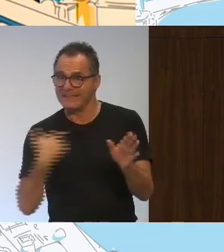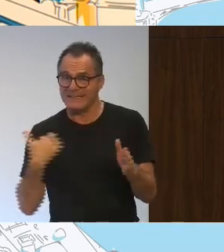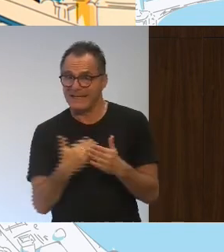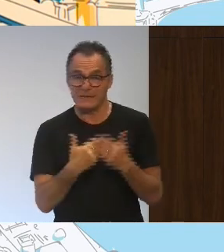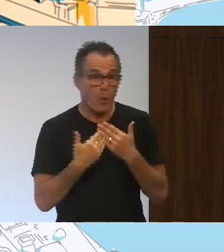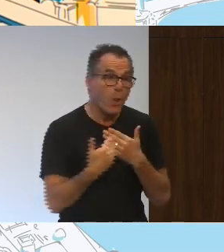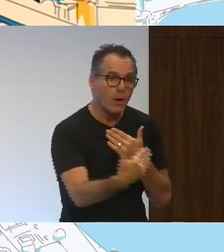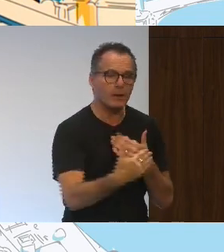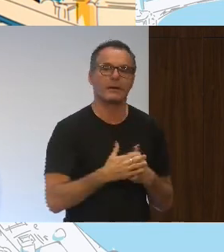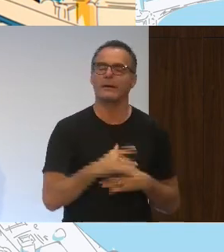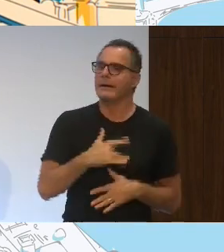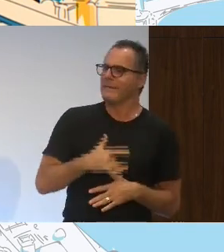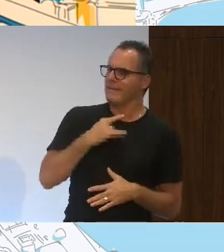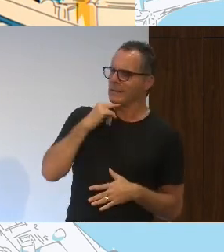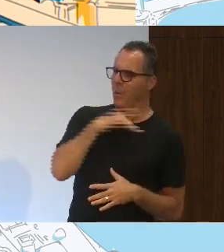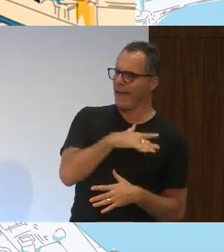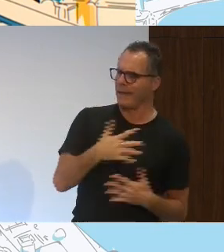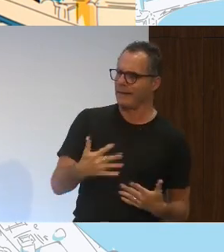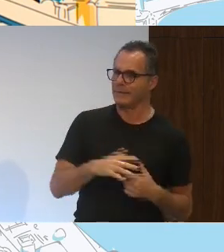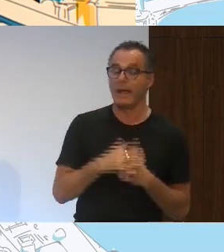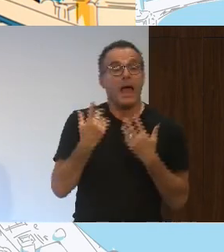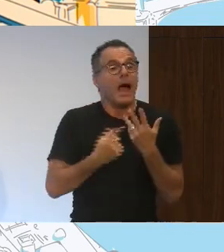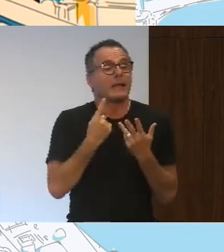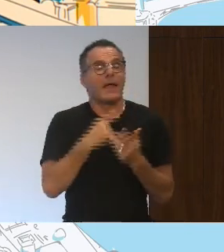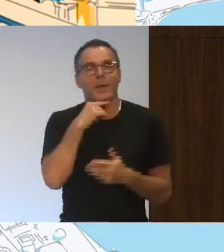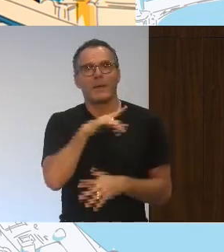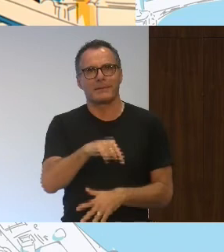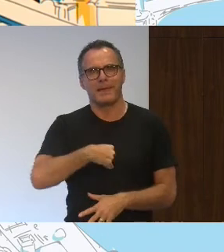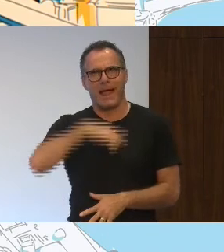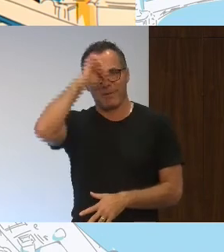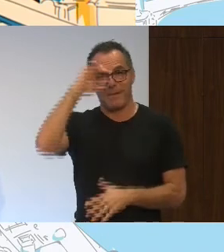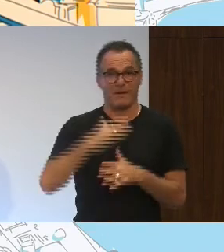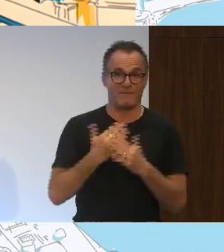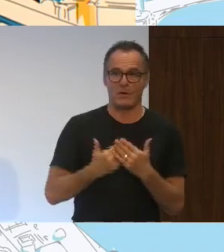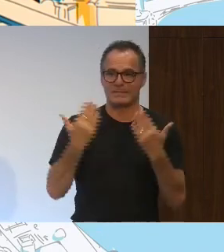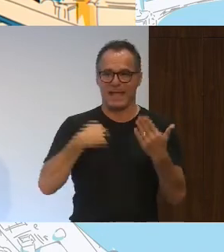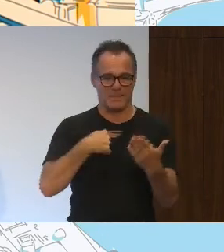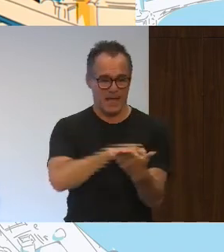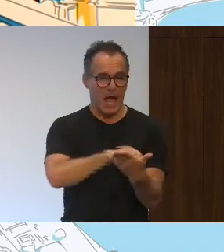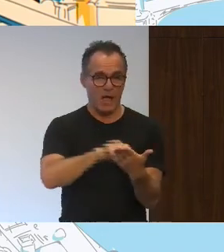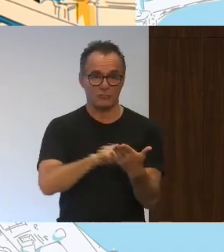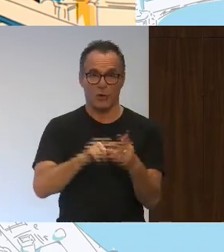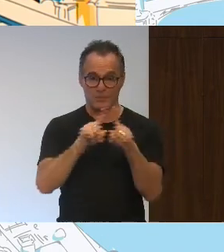so, it just it feels weird another way. I remember the first day I wrote an prescription for a monoclonal.